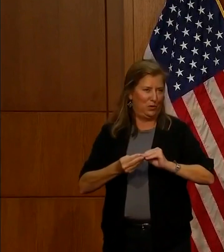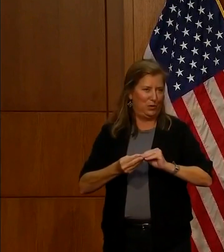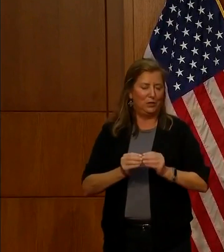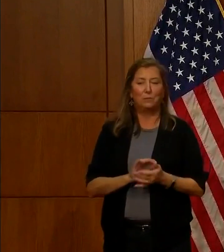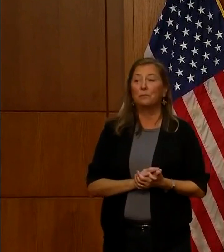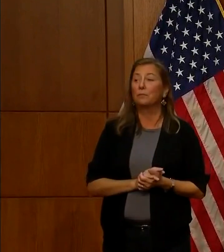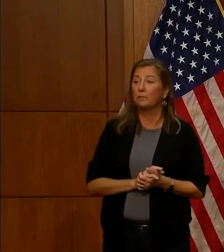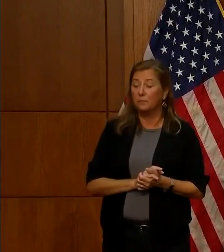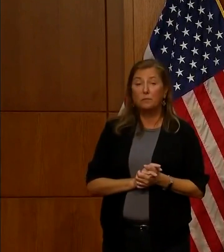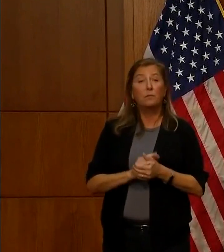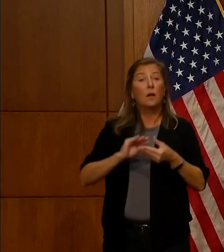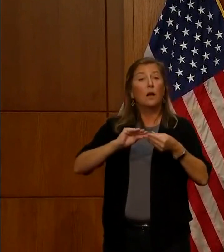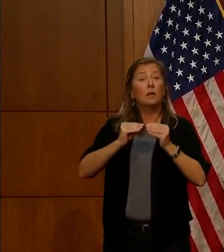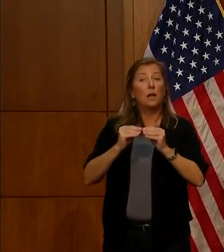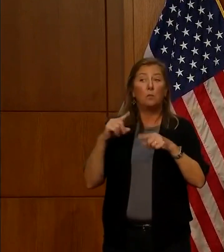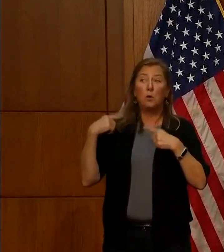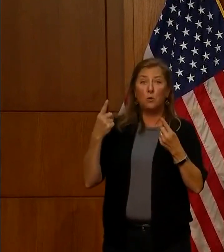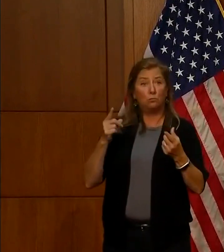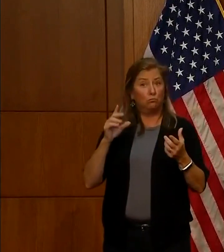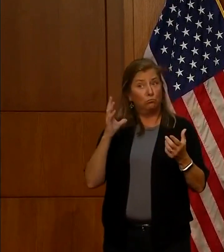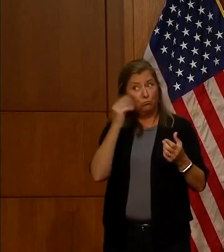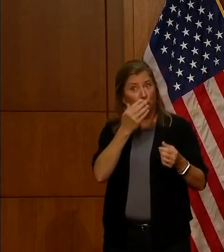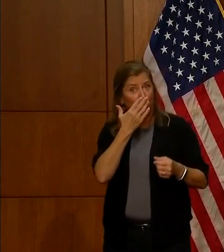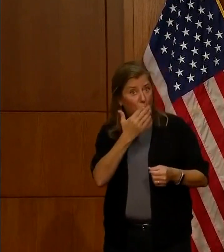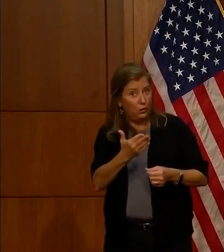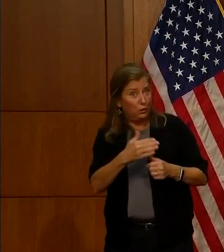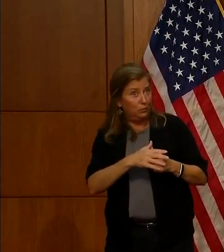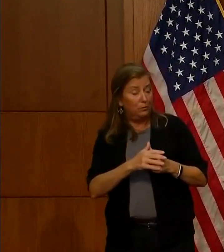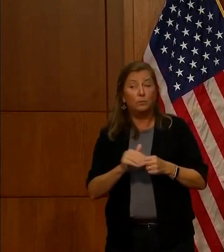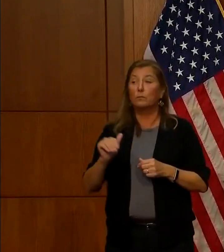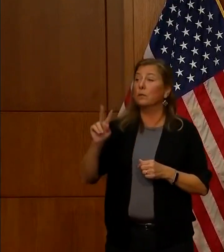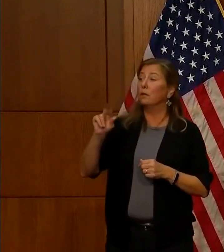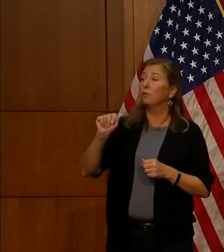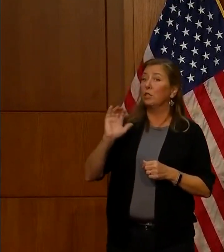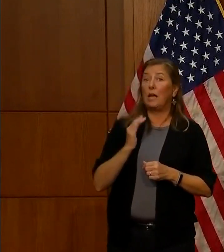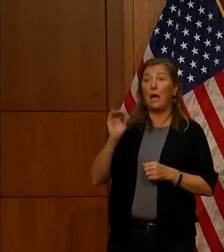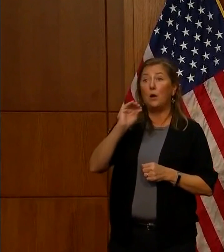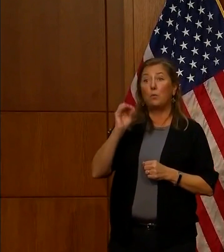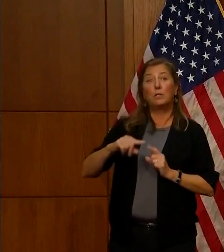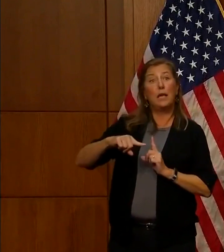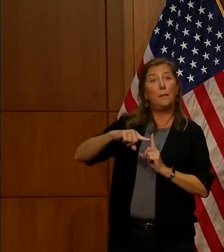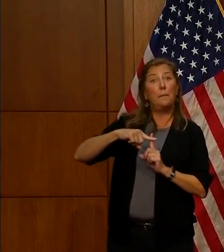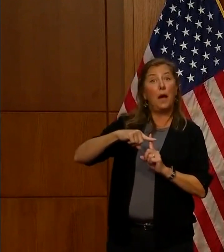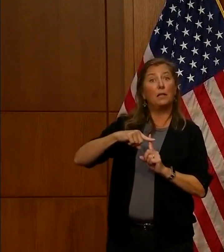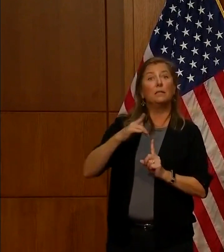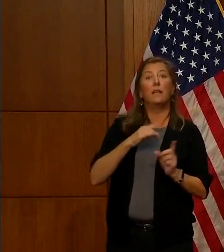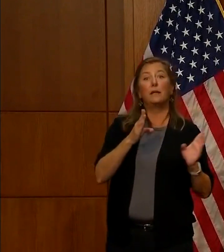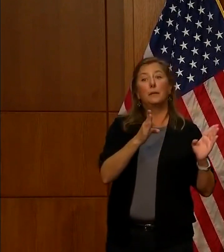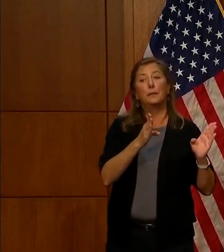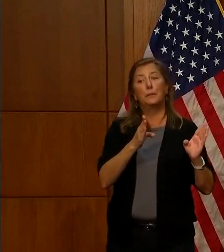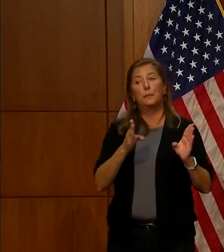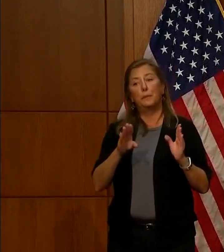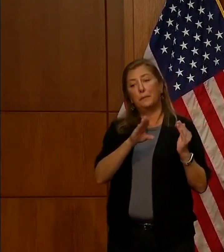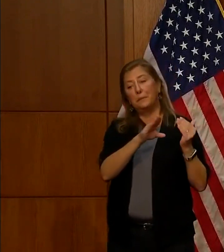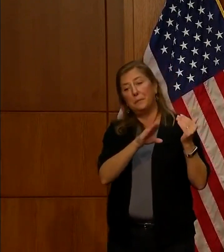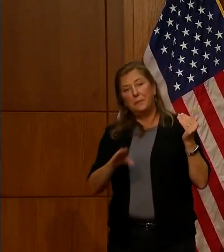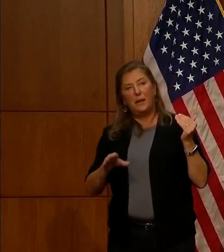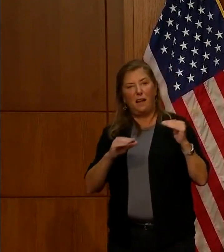TURN TO AN UPDATE ON OUR HEALTH NUMBERS. ARE NUMBERS HAVE BEEN DOING PRETTY WELL AND WE'RE